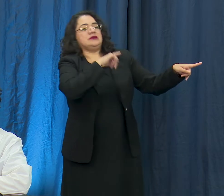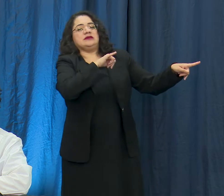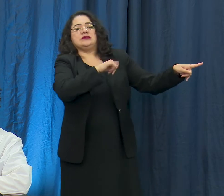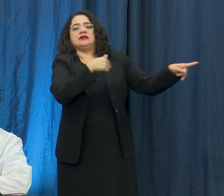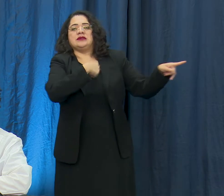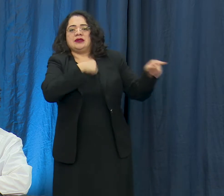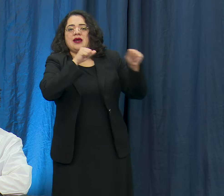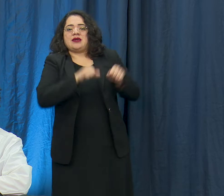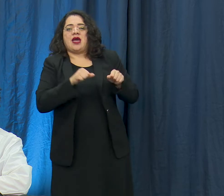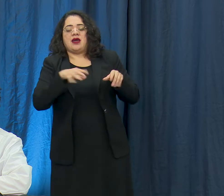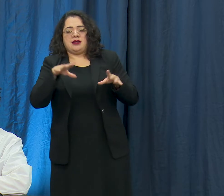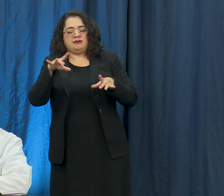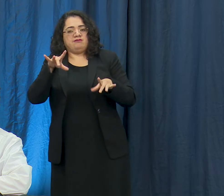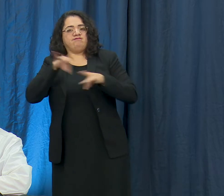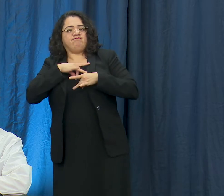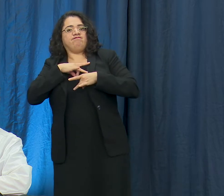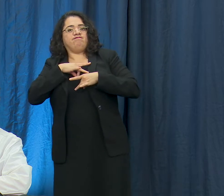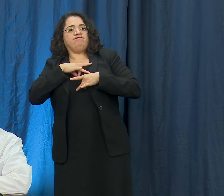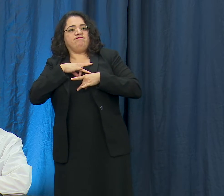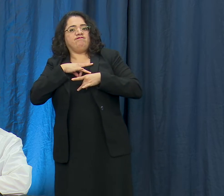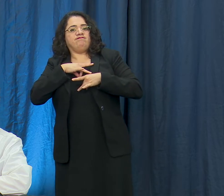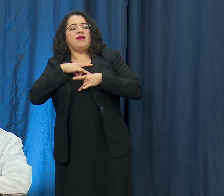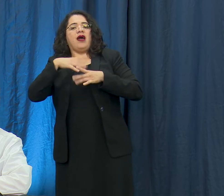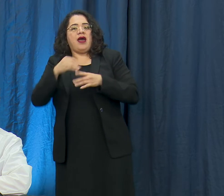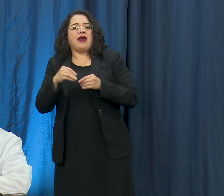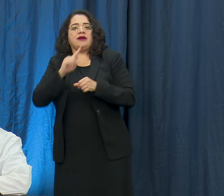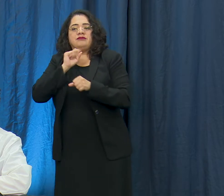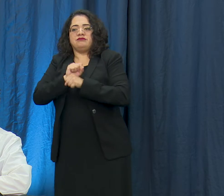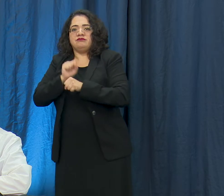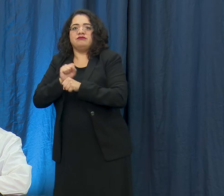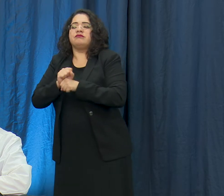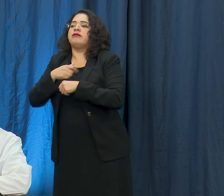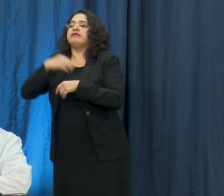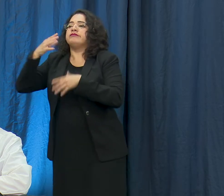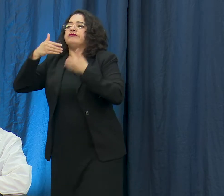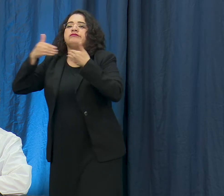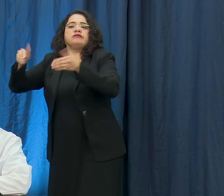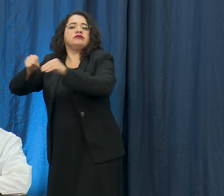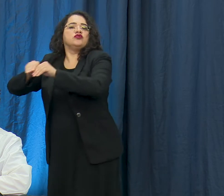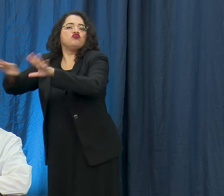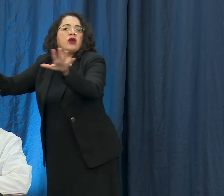spread COVID-19. You may not leave the